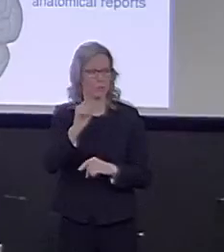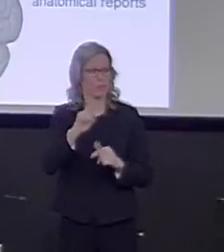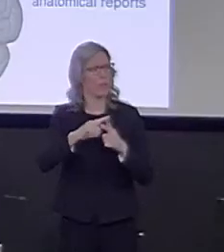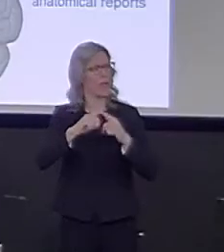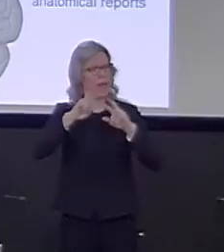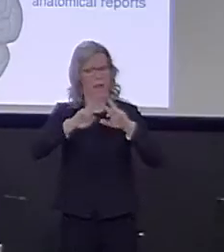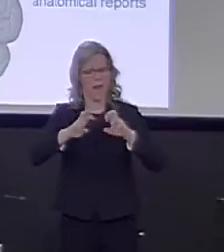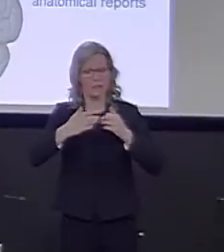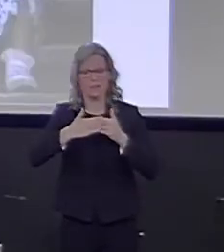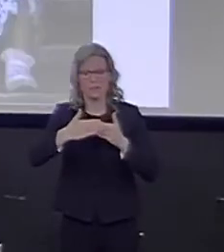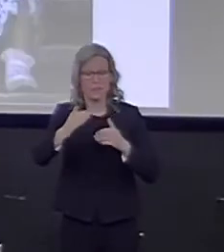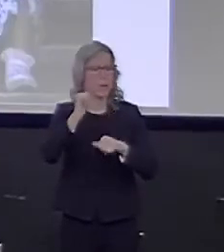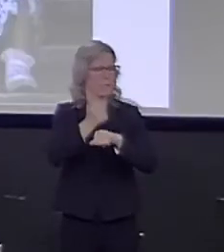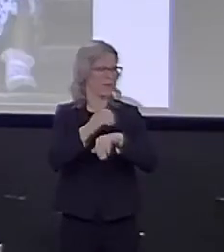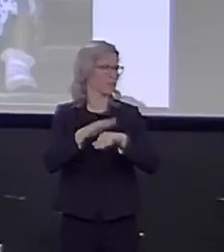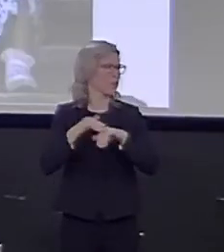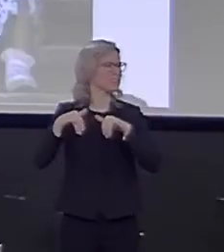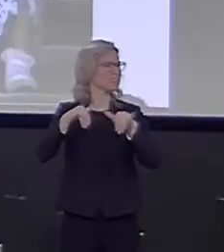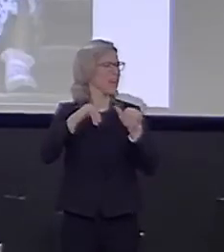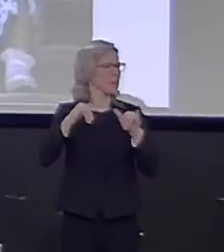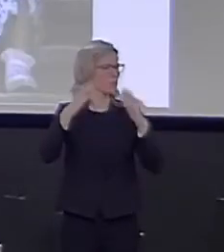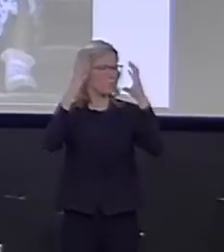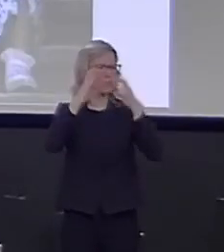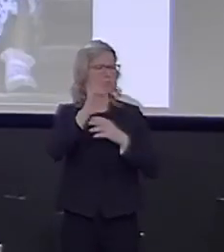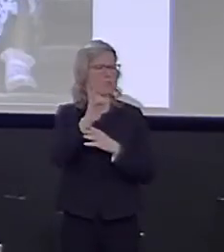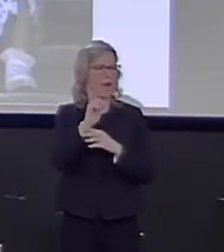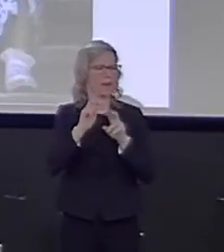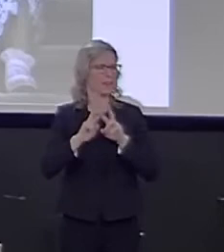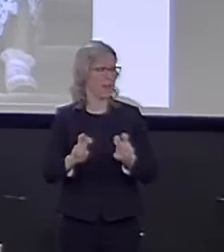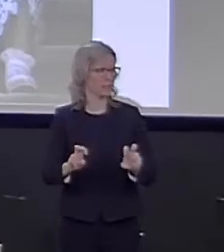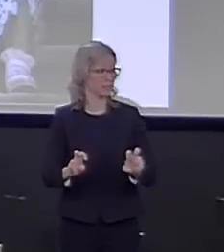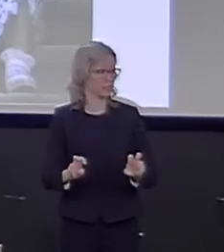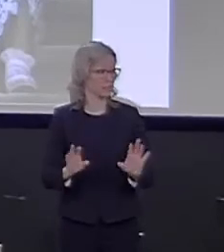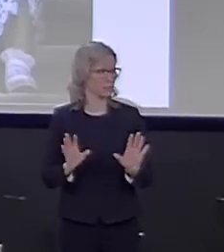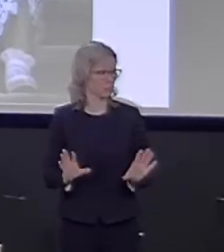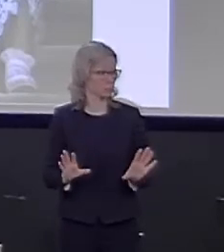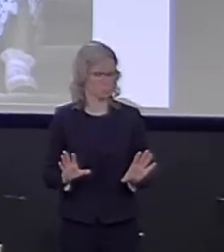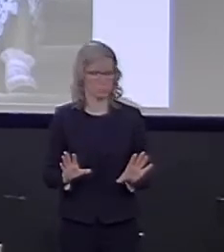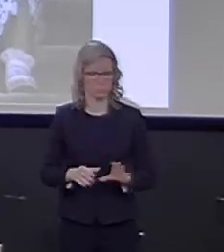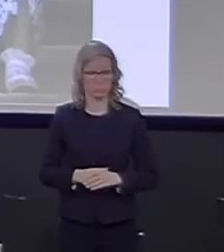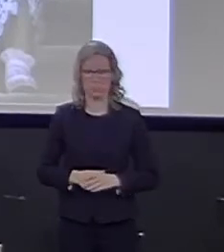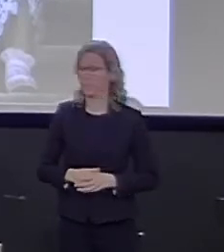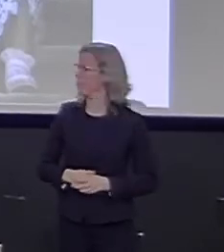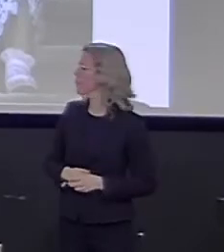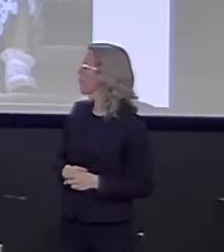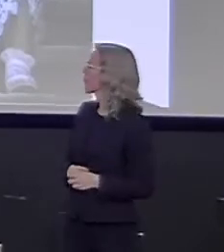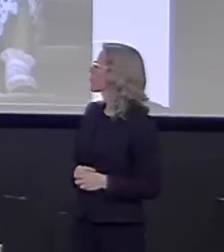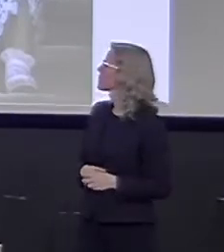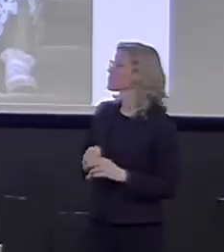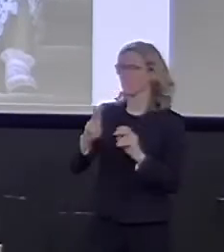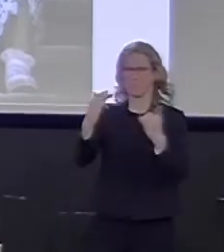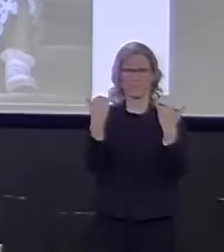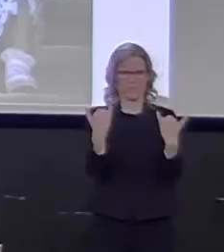are based on the standard brain analyses. Okay, so now the experiments, so this is the fun part.